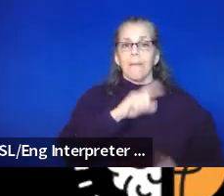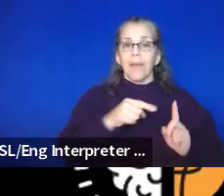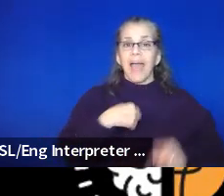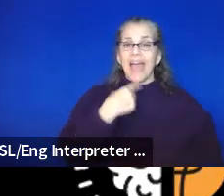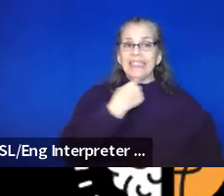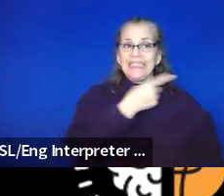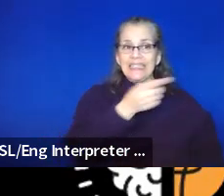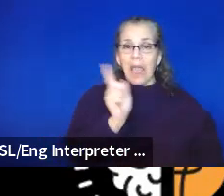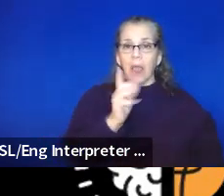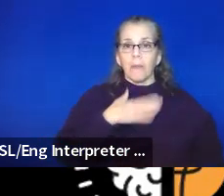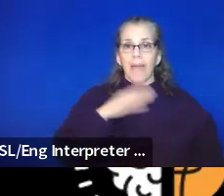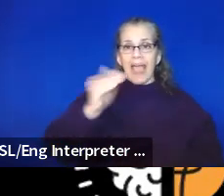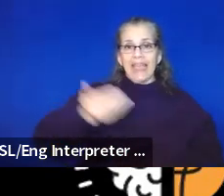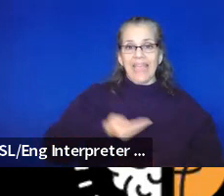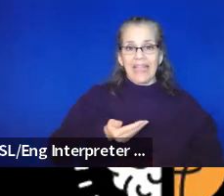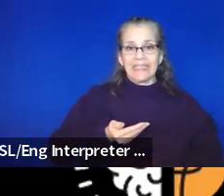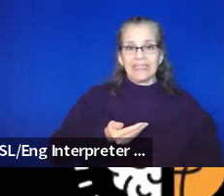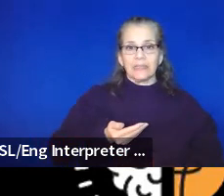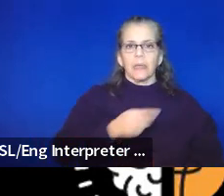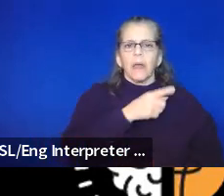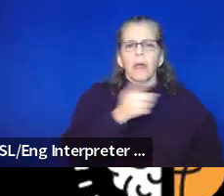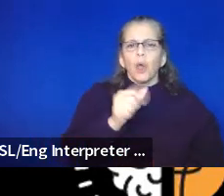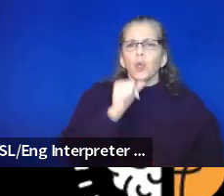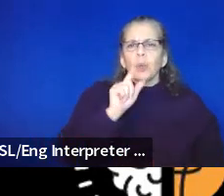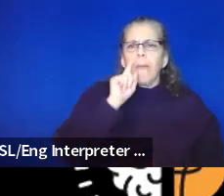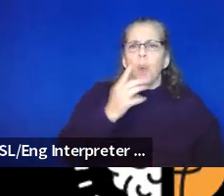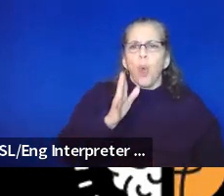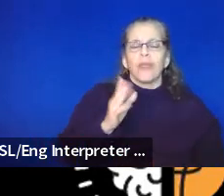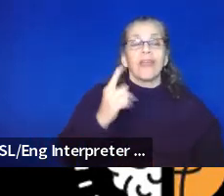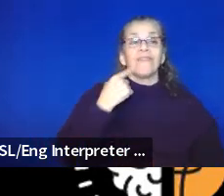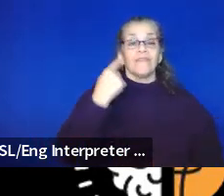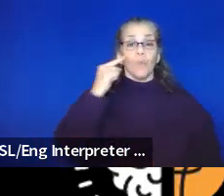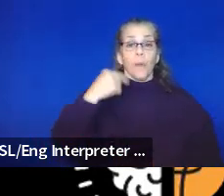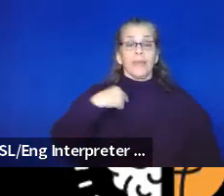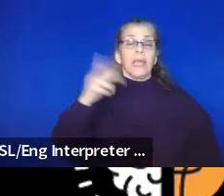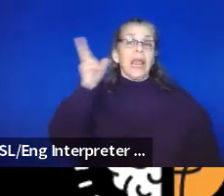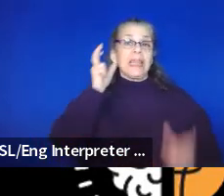boring. Listening for me is like translating a foreign language, and that makes they understand